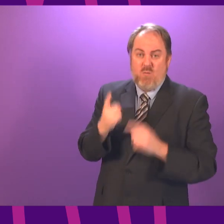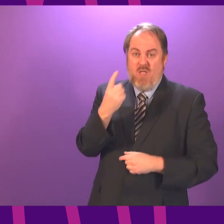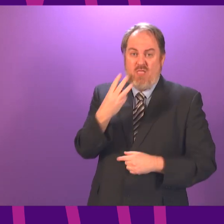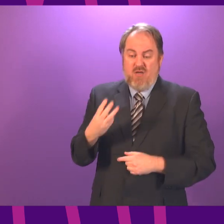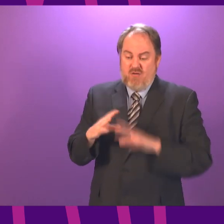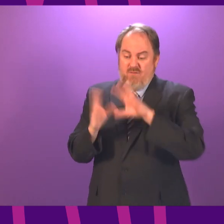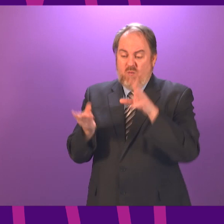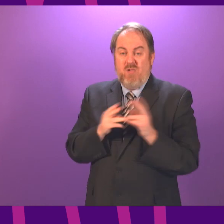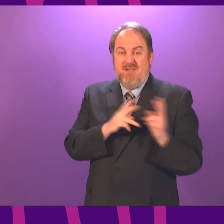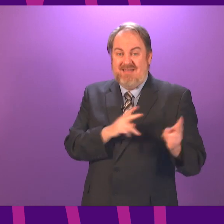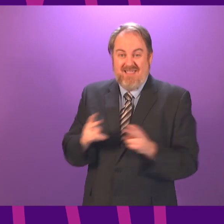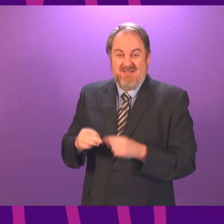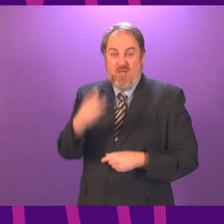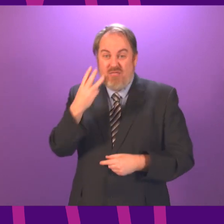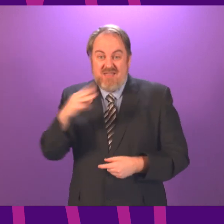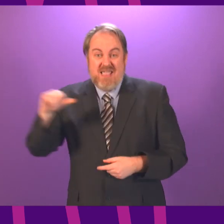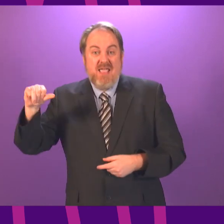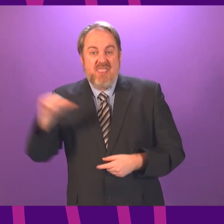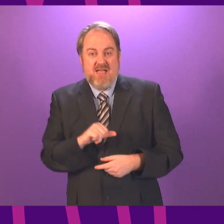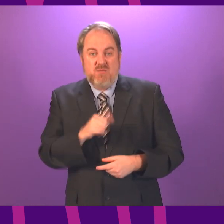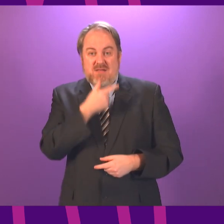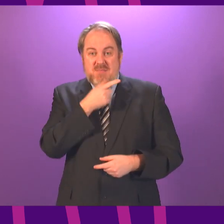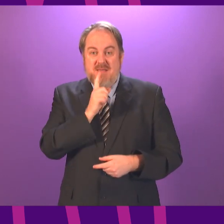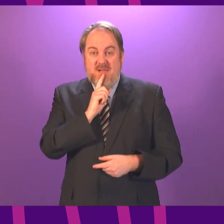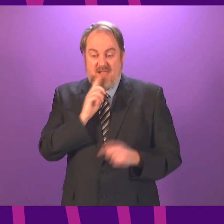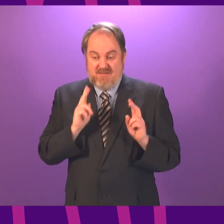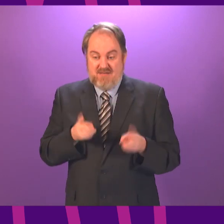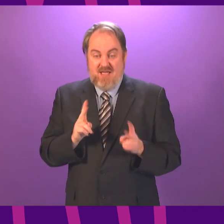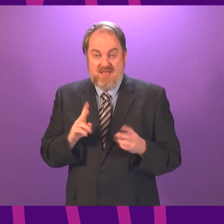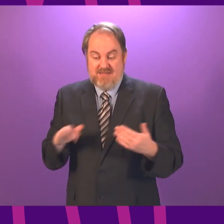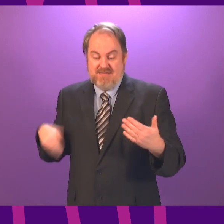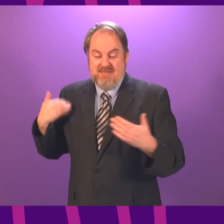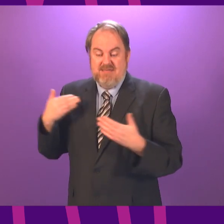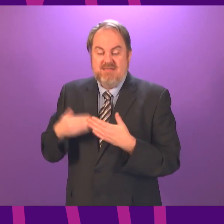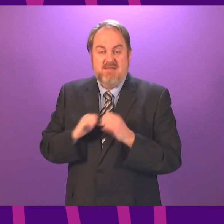with more than 3,000 people losing their lives in care homes since March last year. The advice